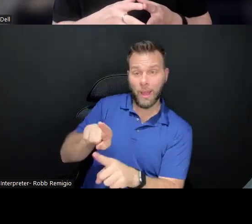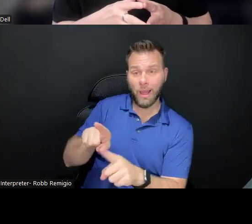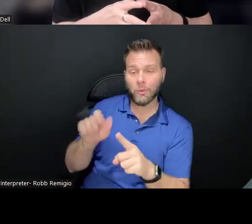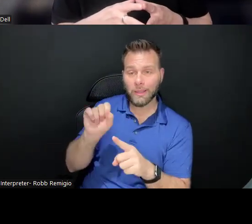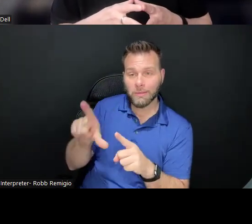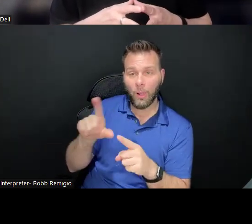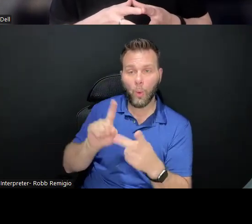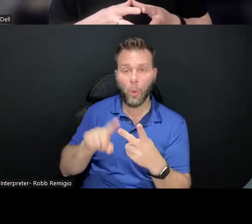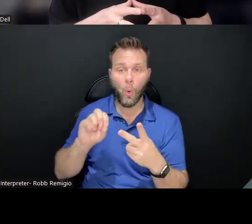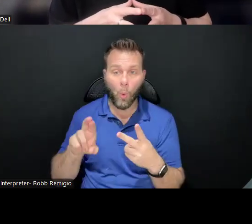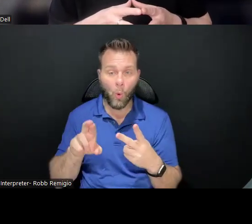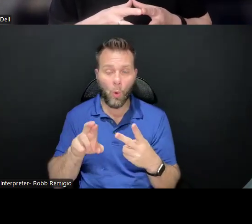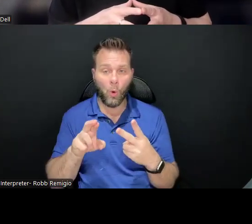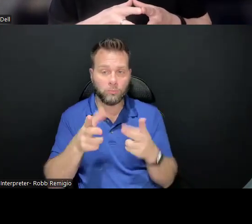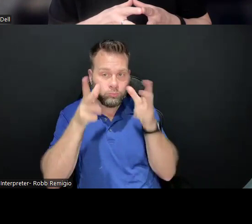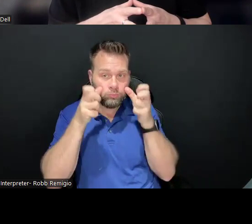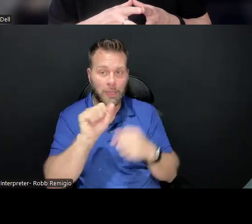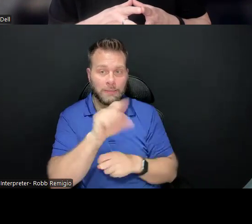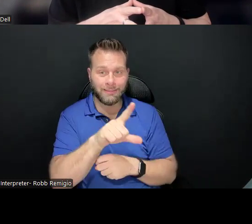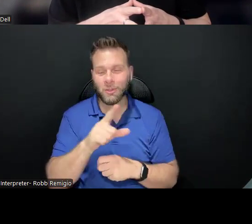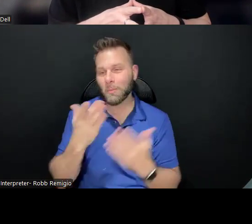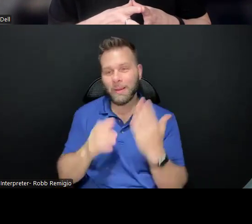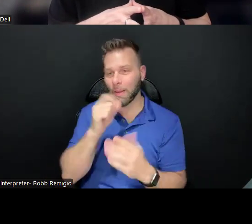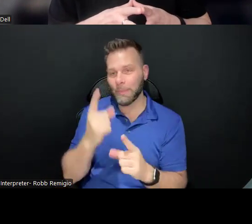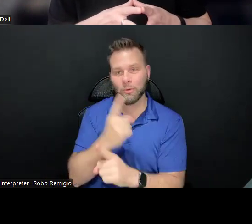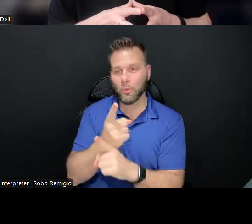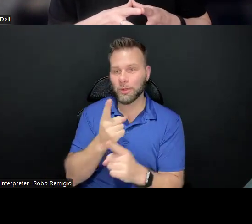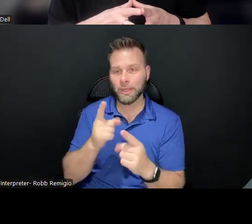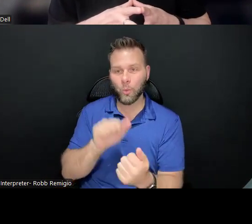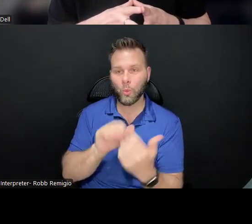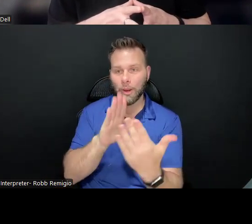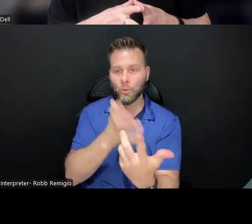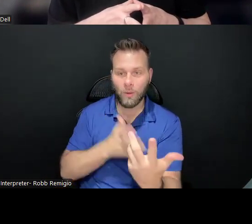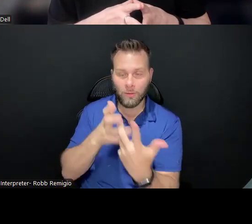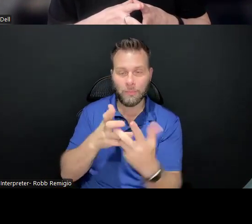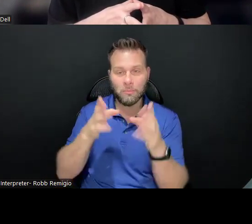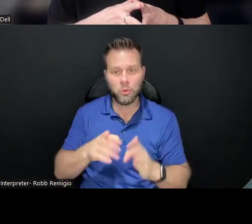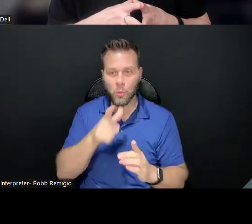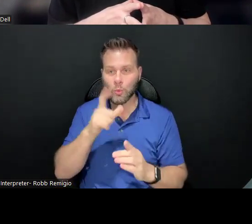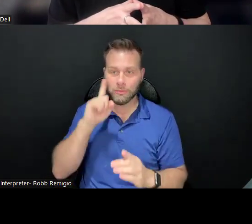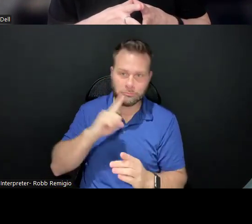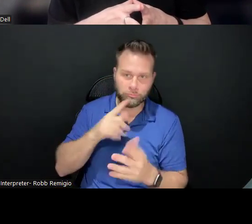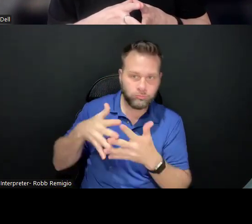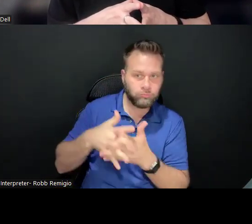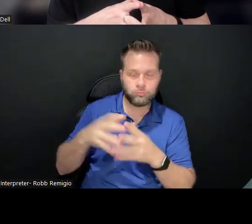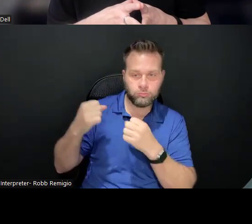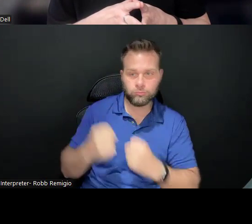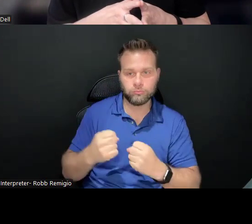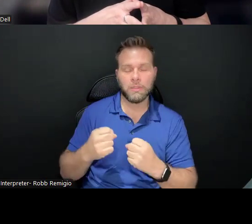most can, they're going to wand Language, and a CART Captioner would not do that. That would not be appropriate